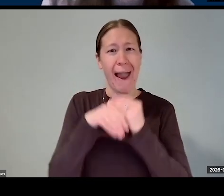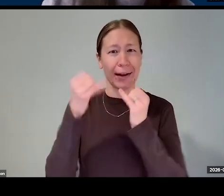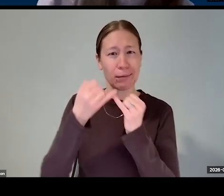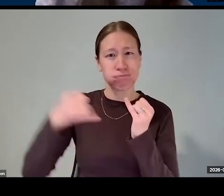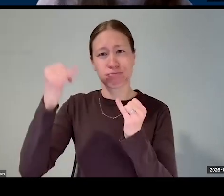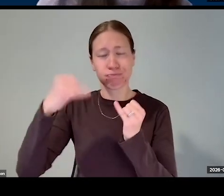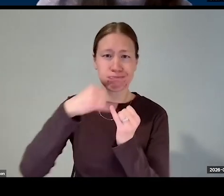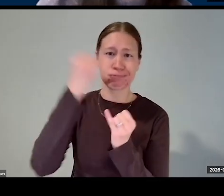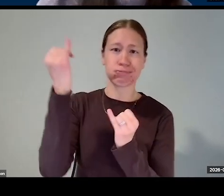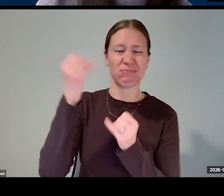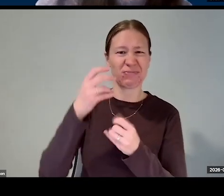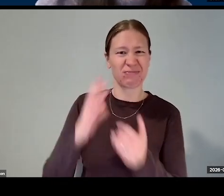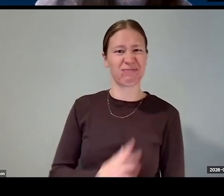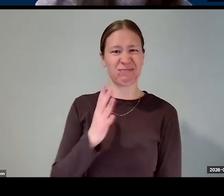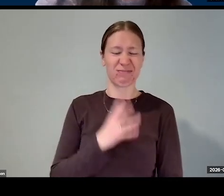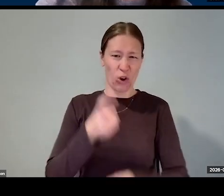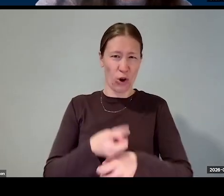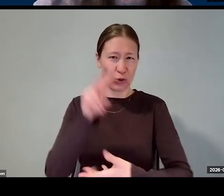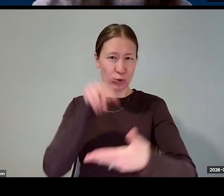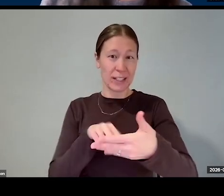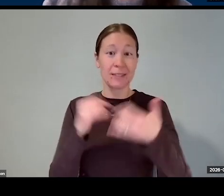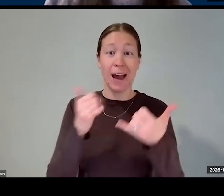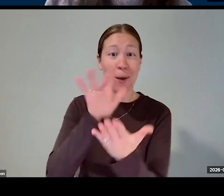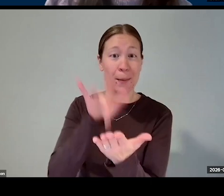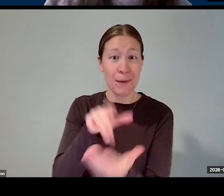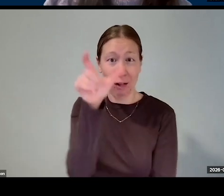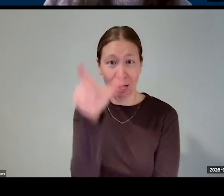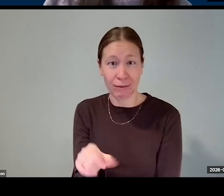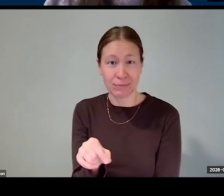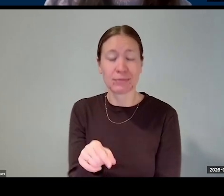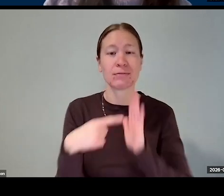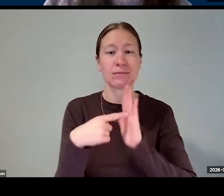This list of similar characters here are ones that are usually tricky